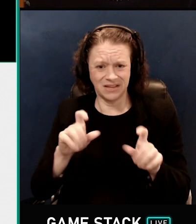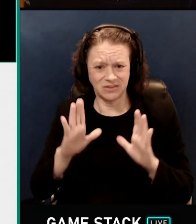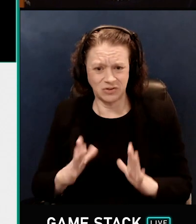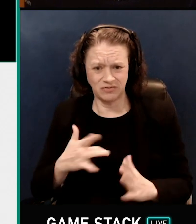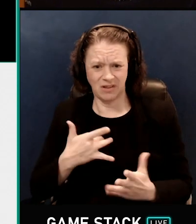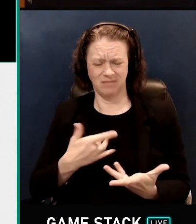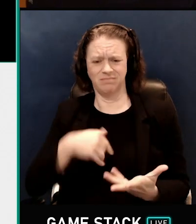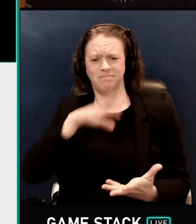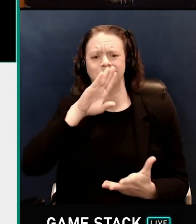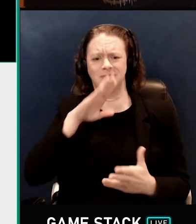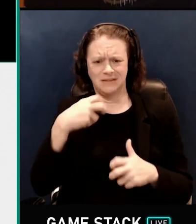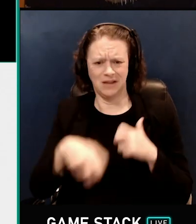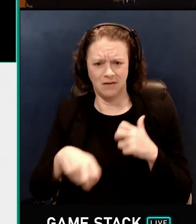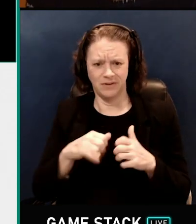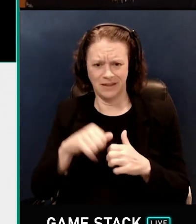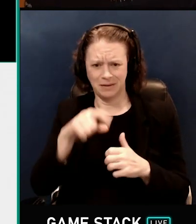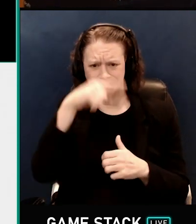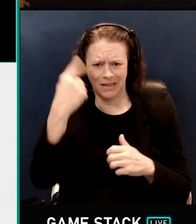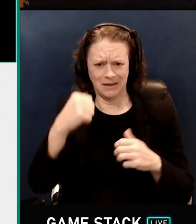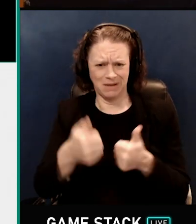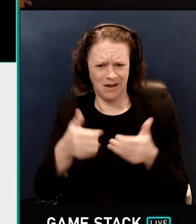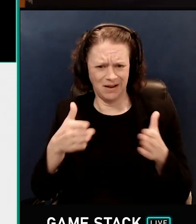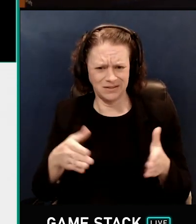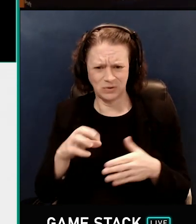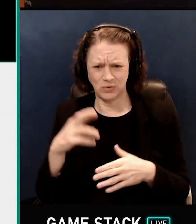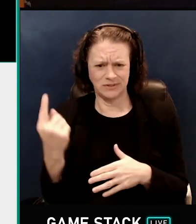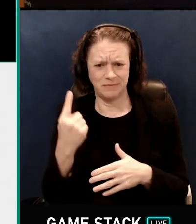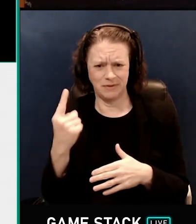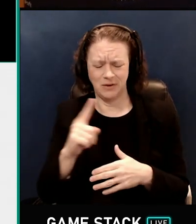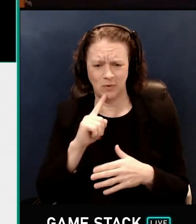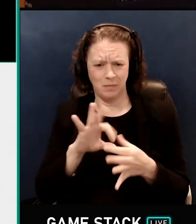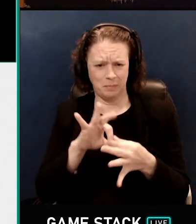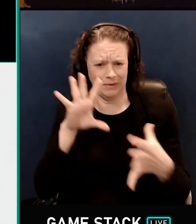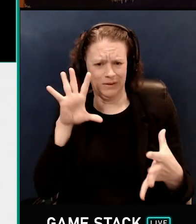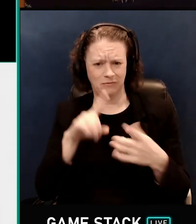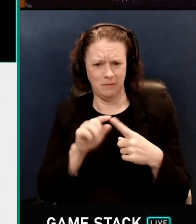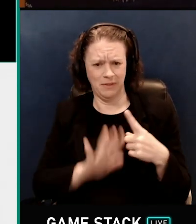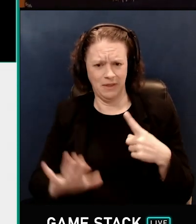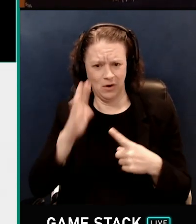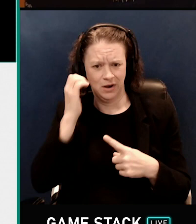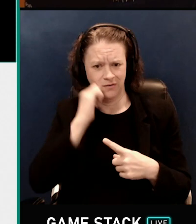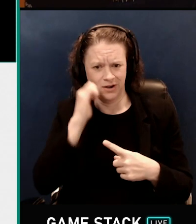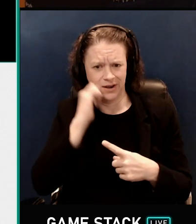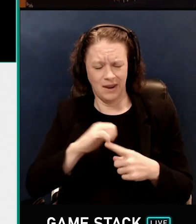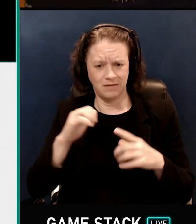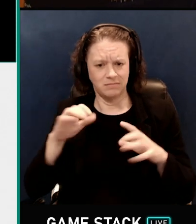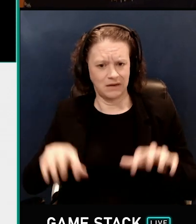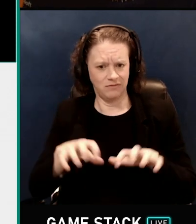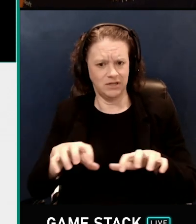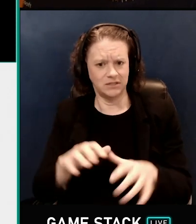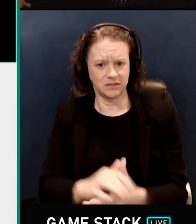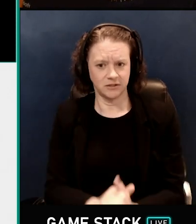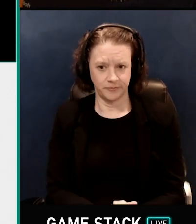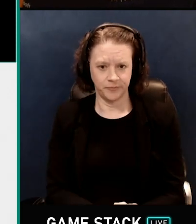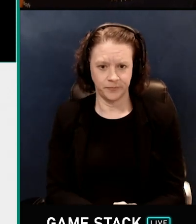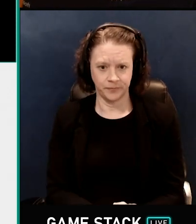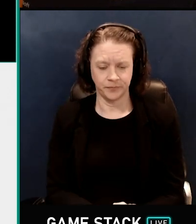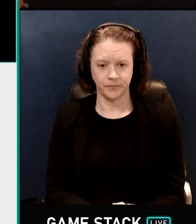because it felt like a black box or something very disconnected from their day to day activities.